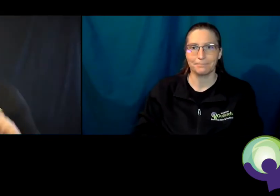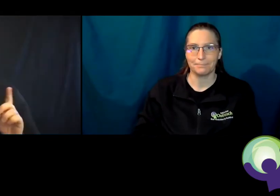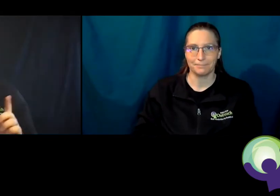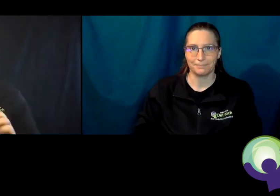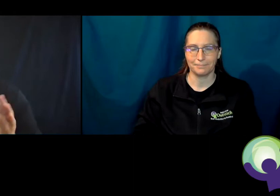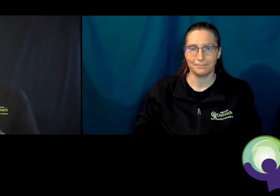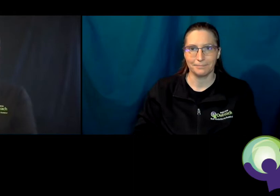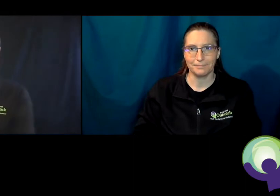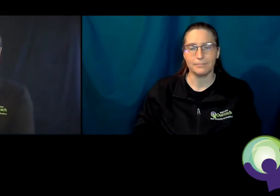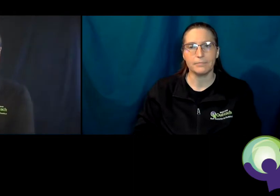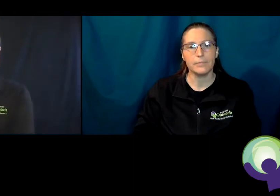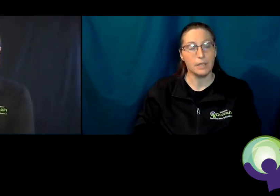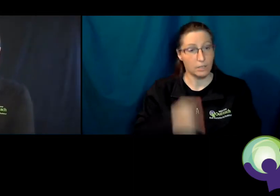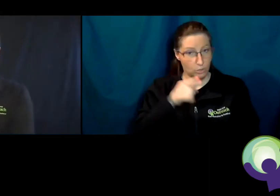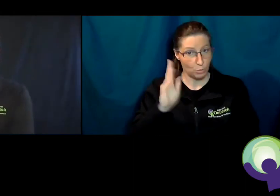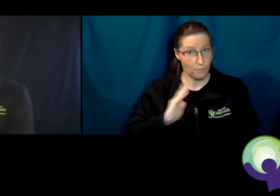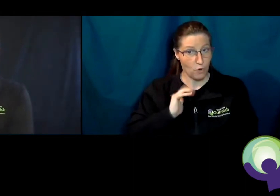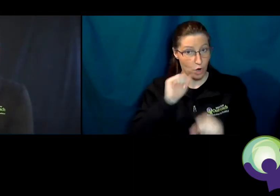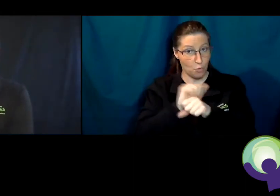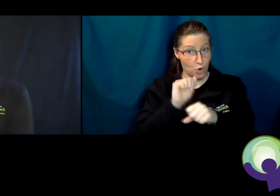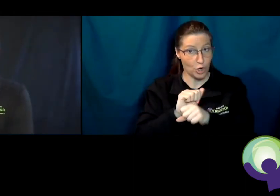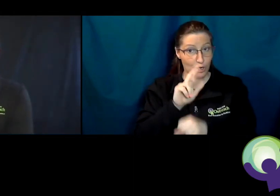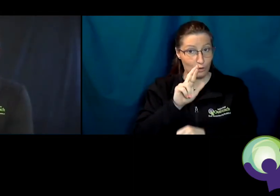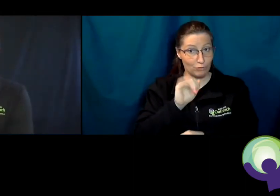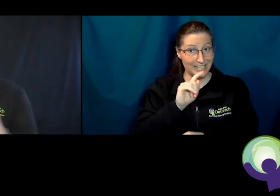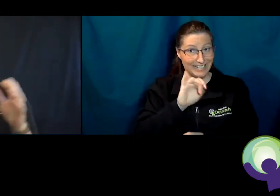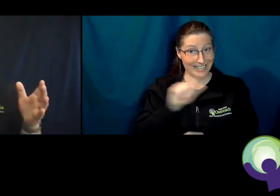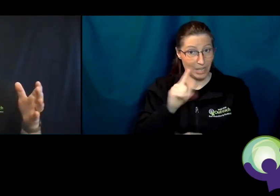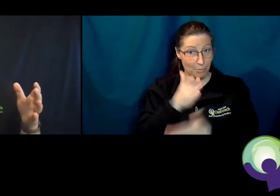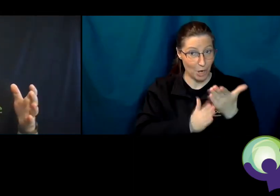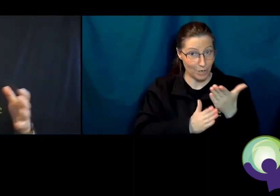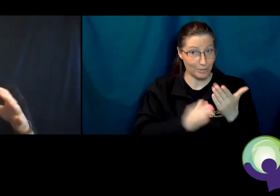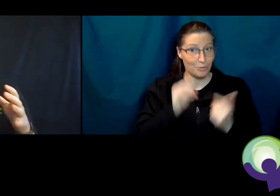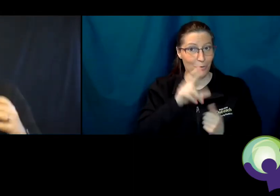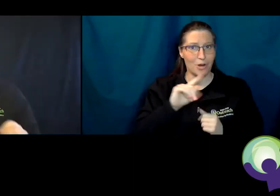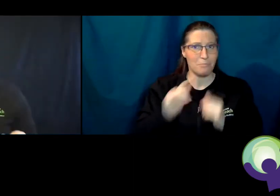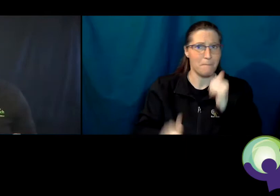Keith: Then did you work in the retail part of it at all or were you mostly in the corporate headquarters?